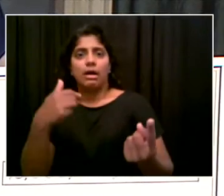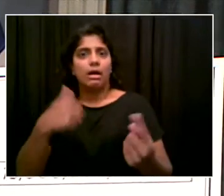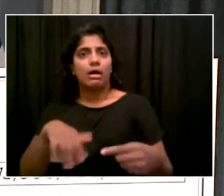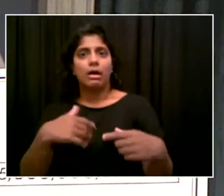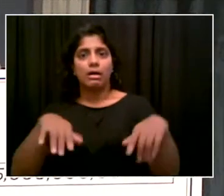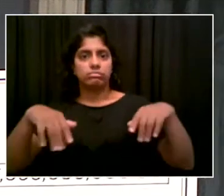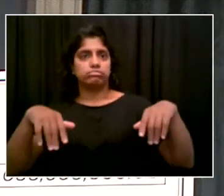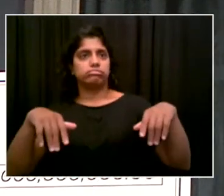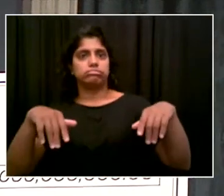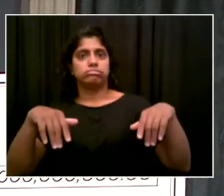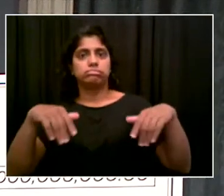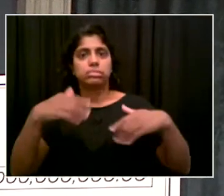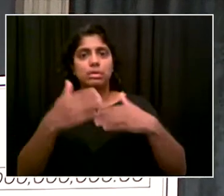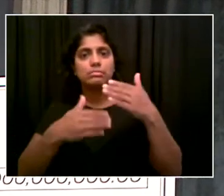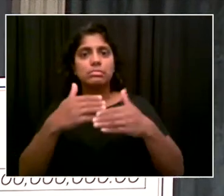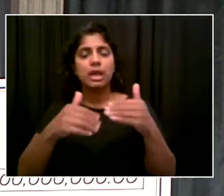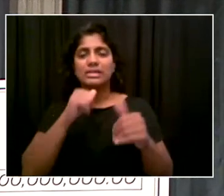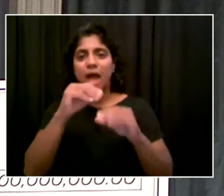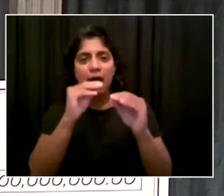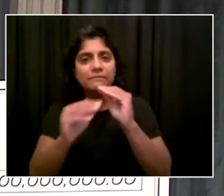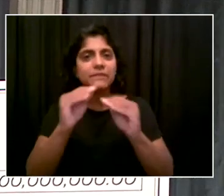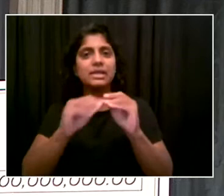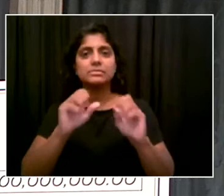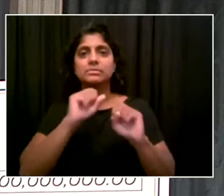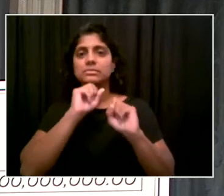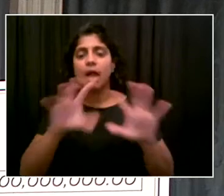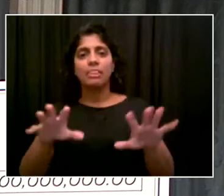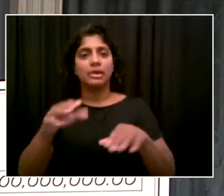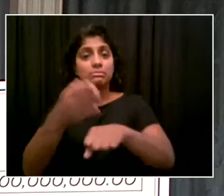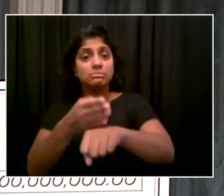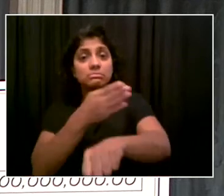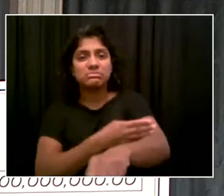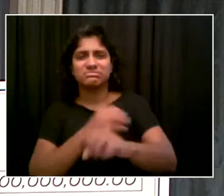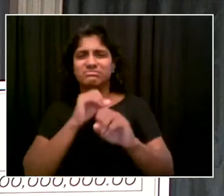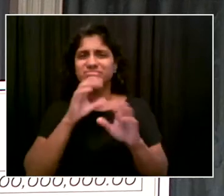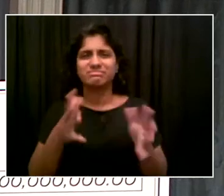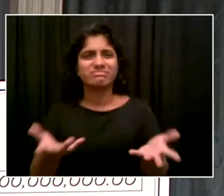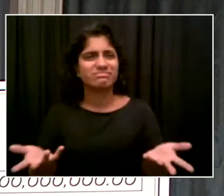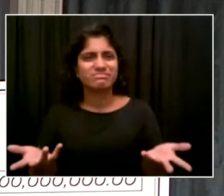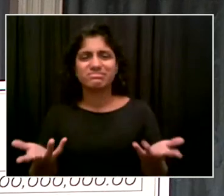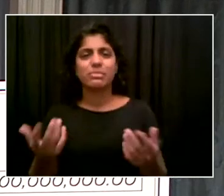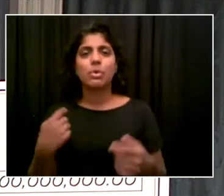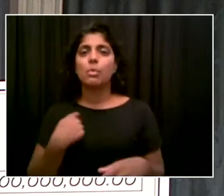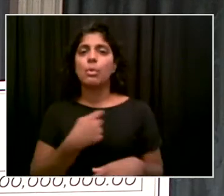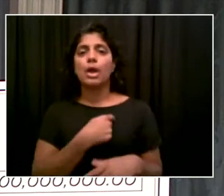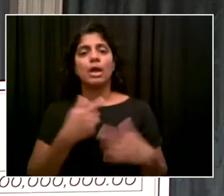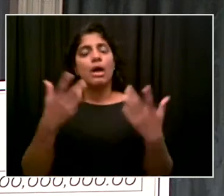AND WORSE AND THERE WAS NO SOLUTION IN SIGHT. EVERYONE FOUND COMMON GROUND ON